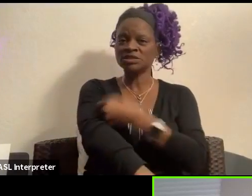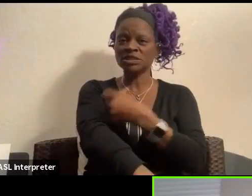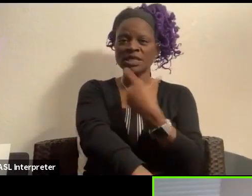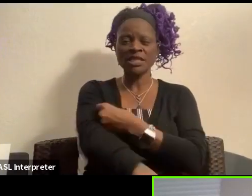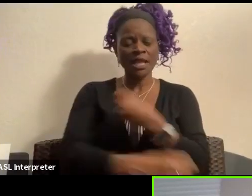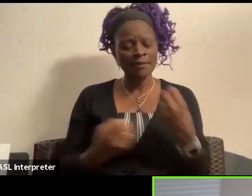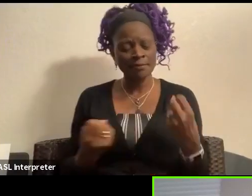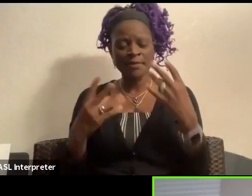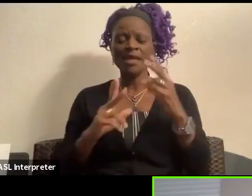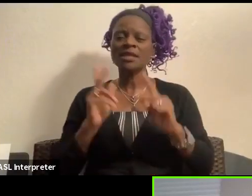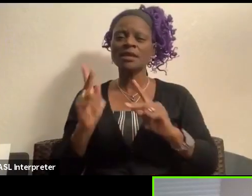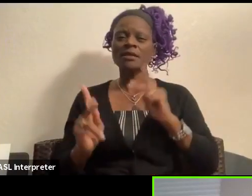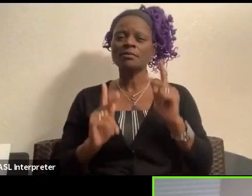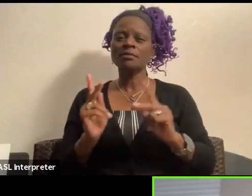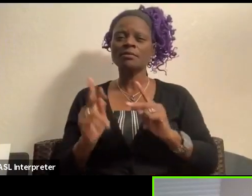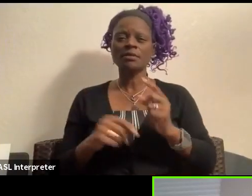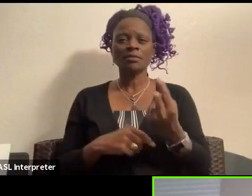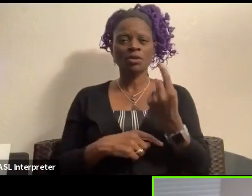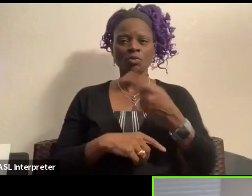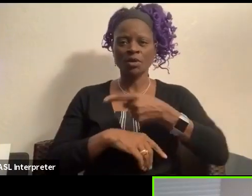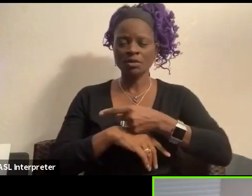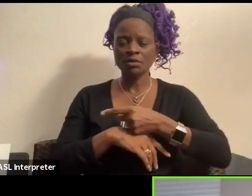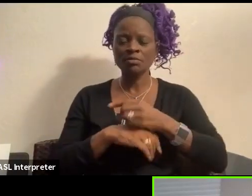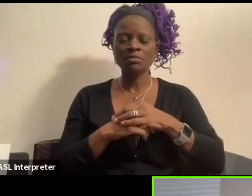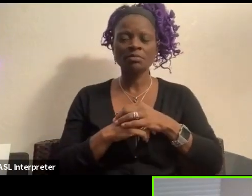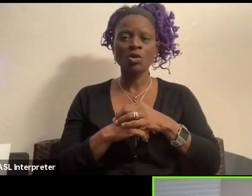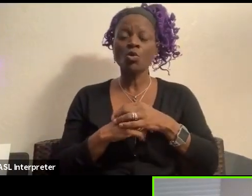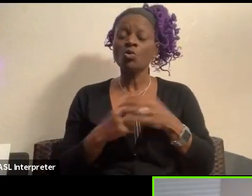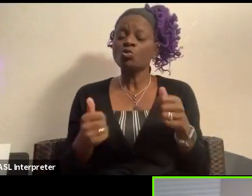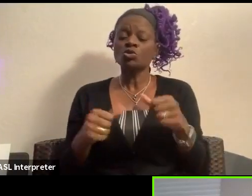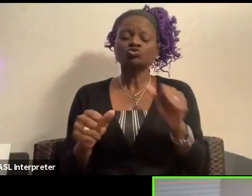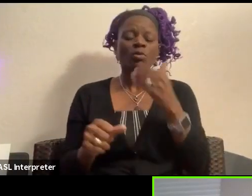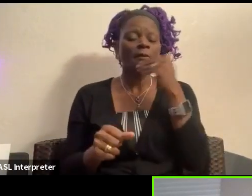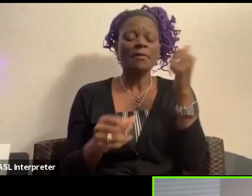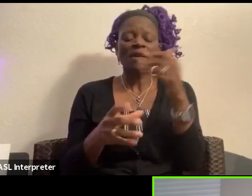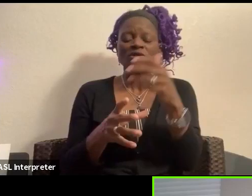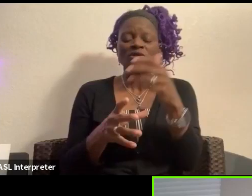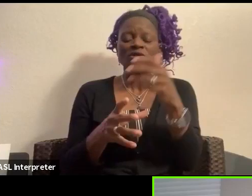safely get as many Sonoma County residents vaccinated as possible.